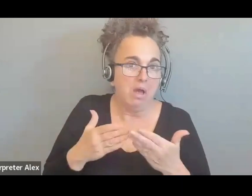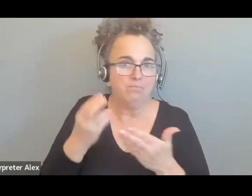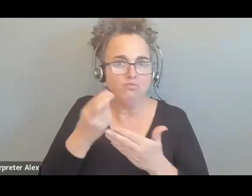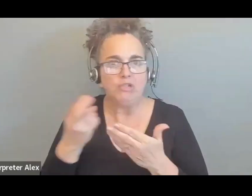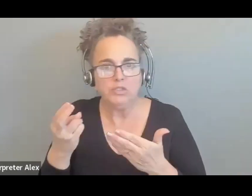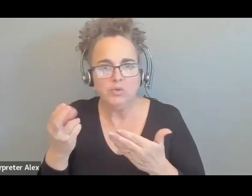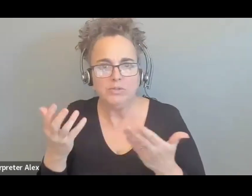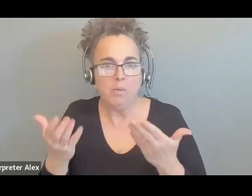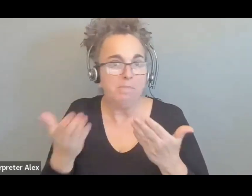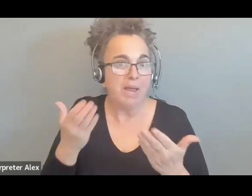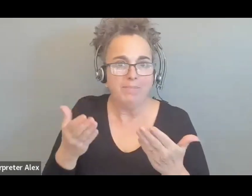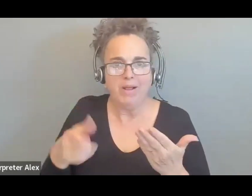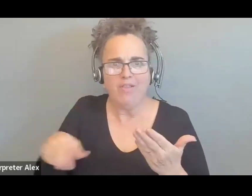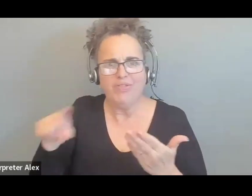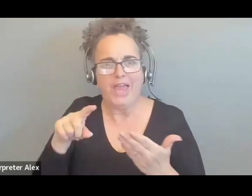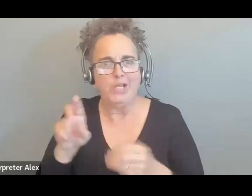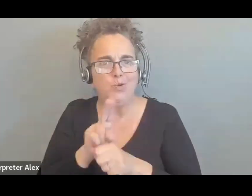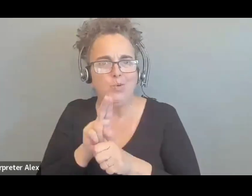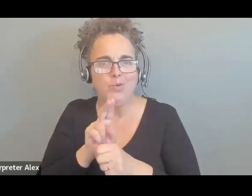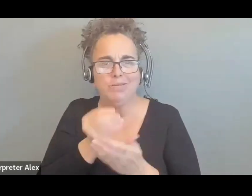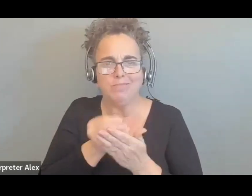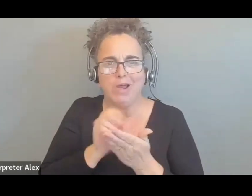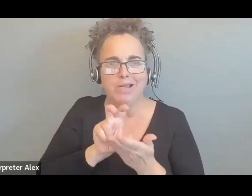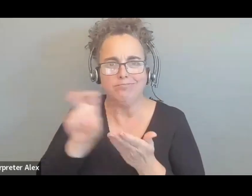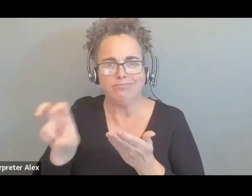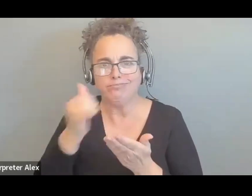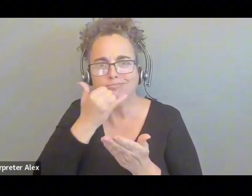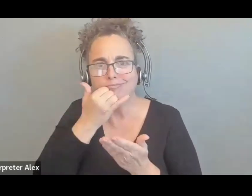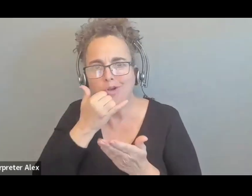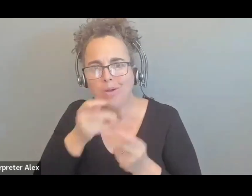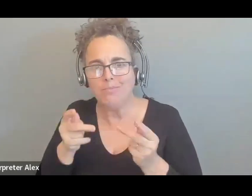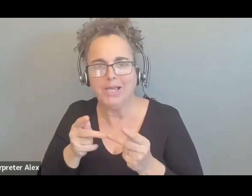or they just might be used incorrectly or they might not be used fully.